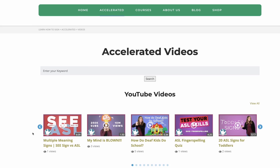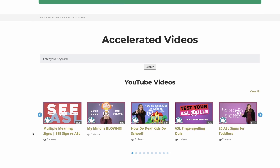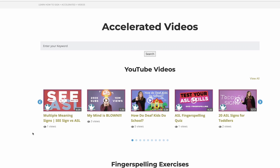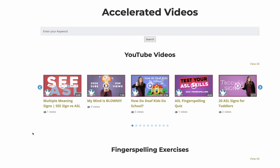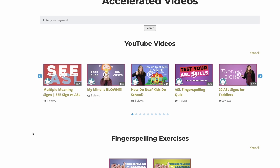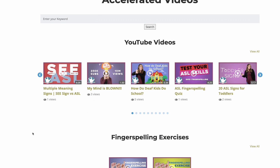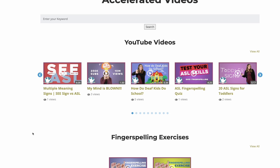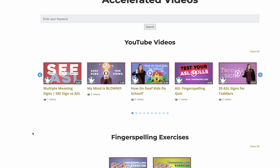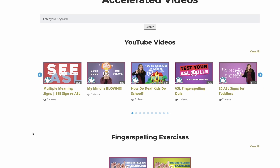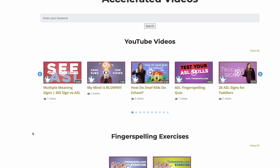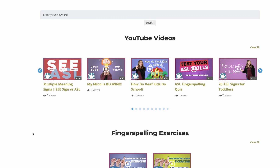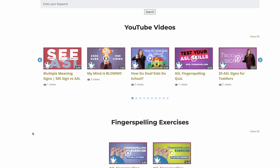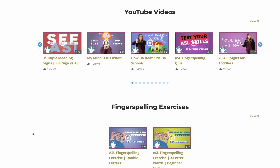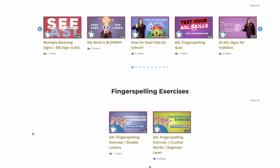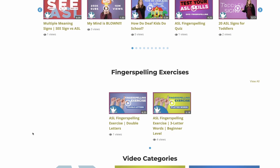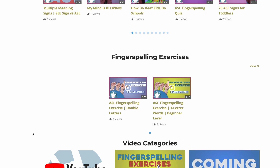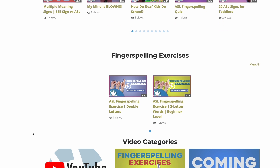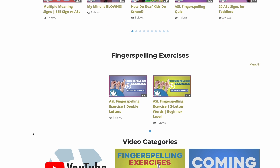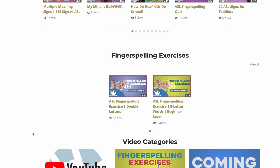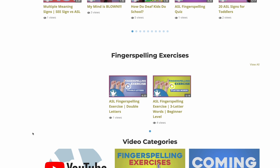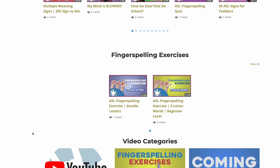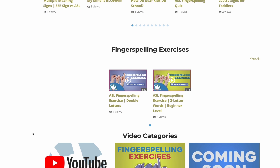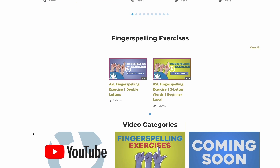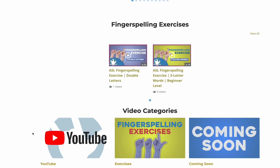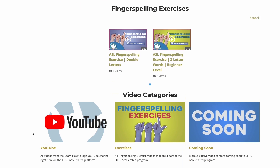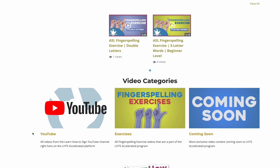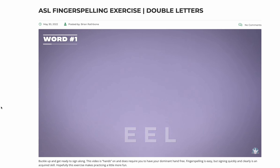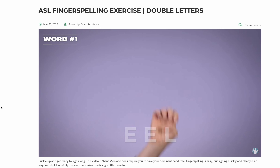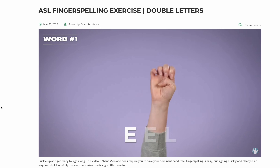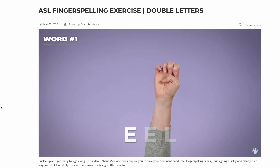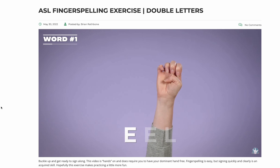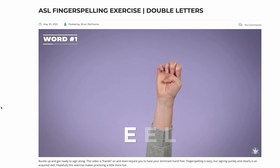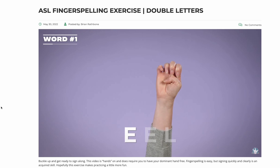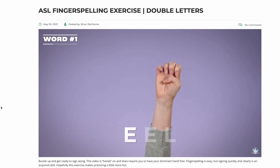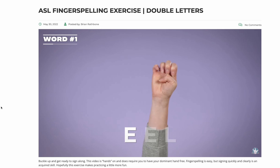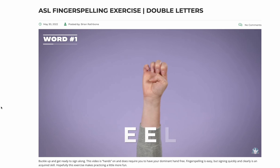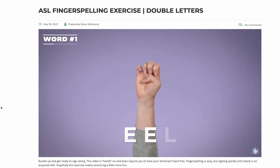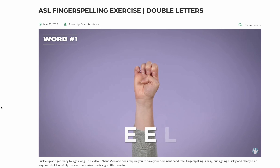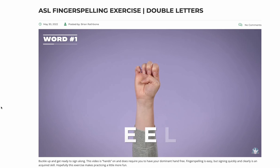we have done a couple of these on our YouTube channel but now you'll have access to an entire